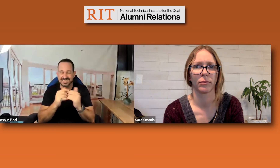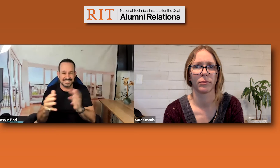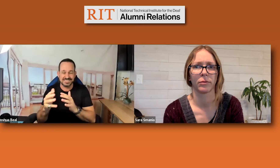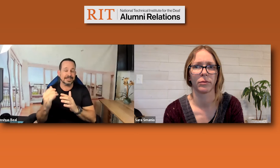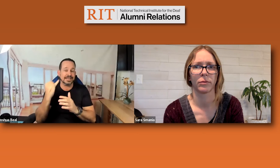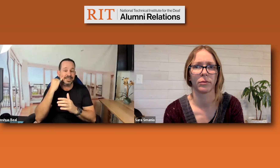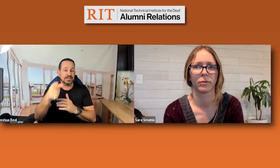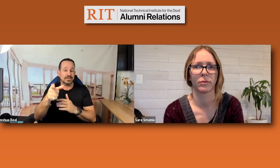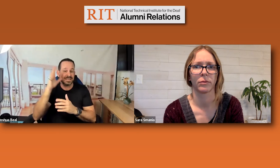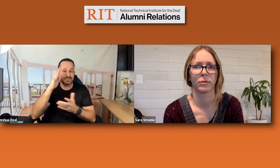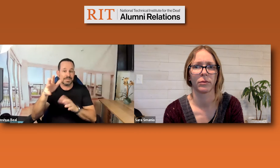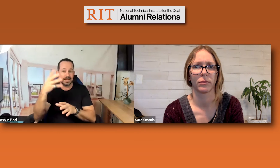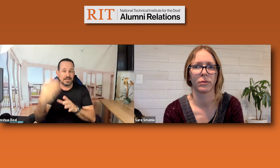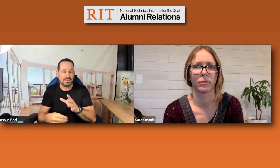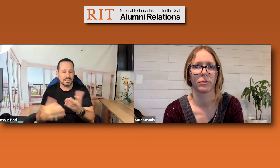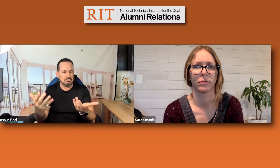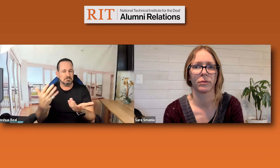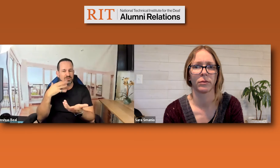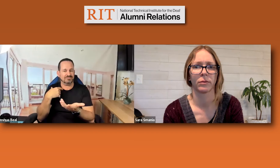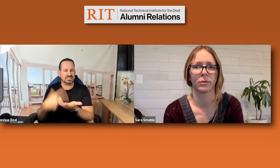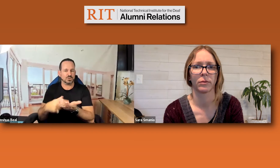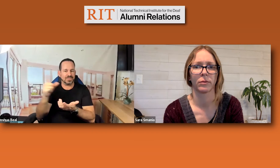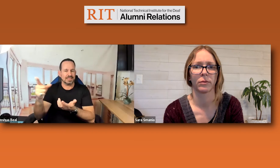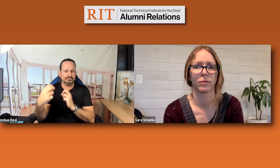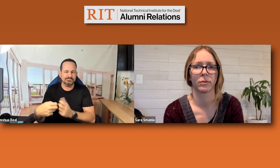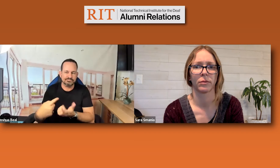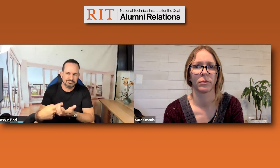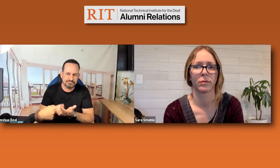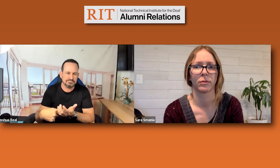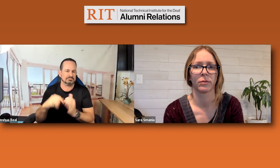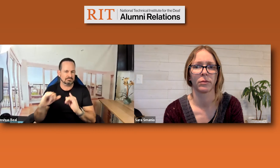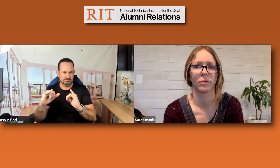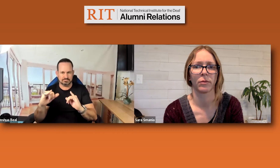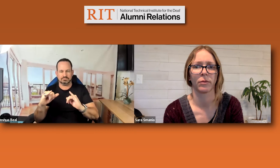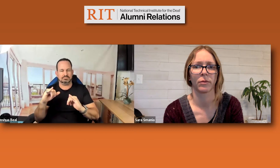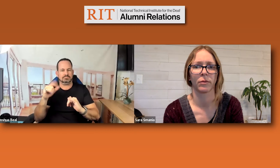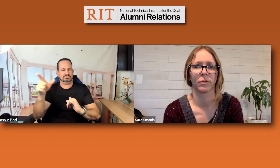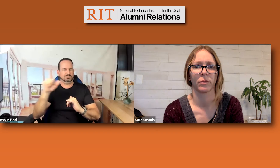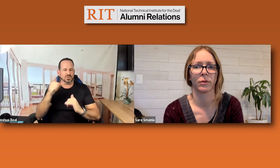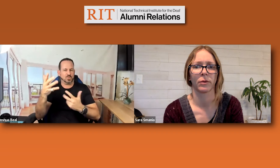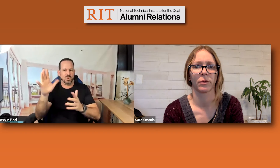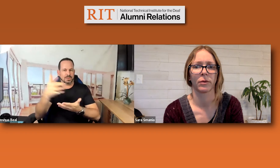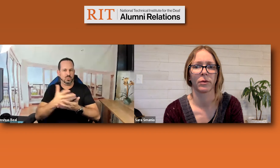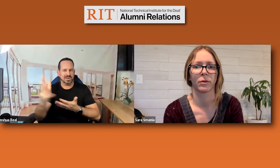So it's always important to plan those things out and sit down and talk things over